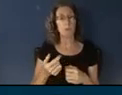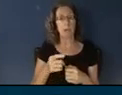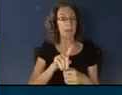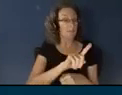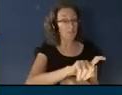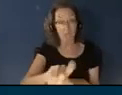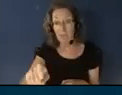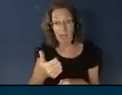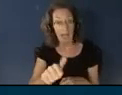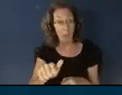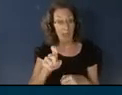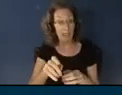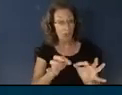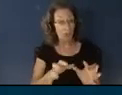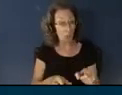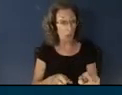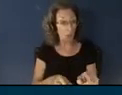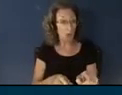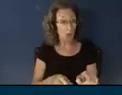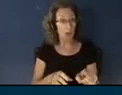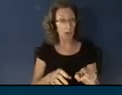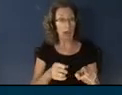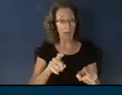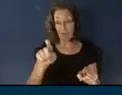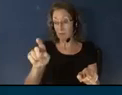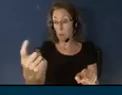ahead and assign the interpreter to that room yeah that's a possibility.